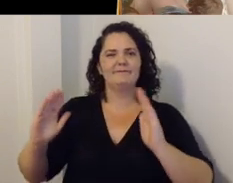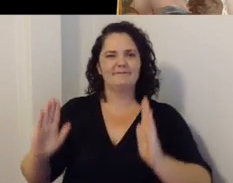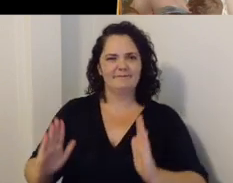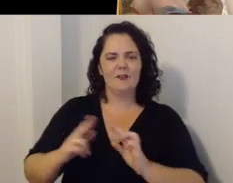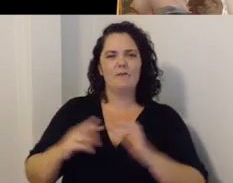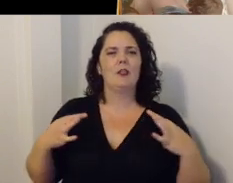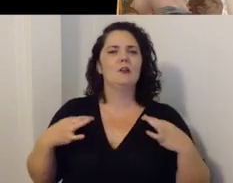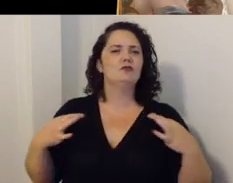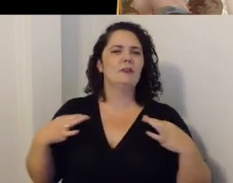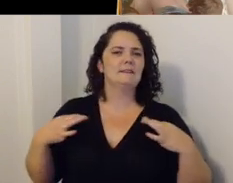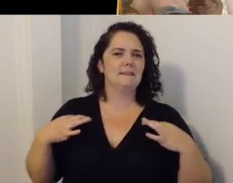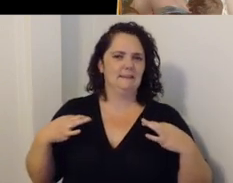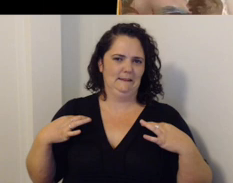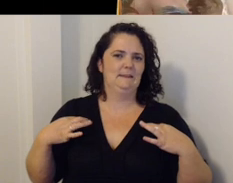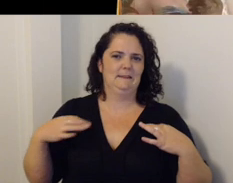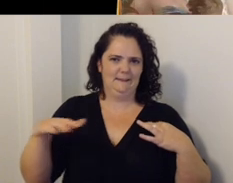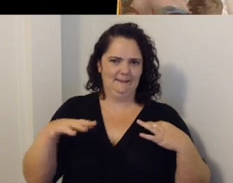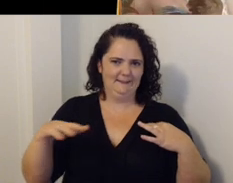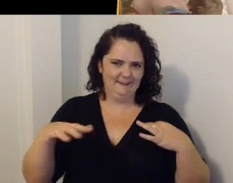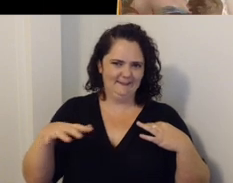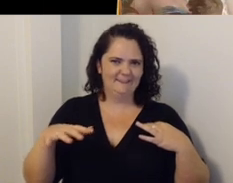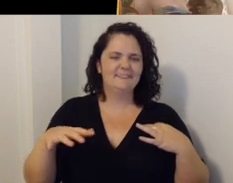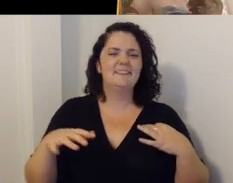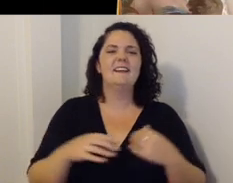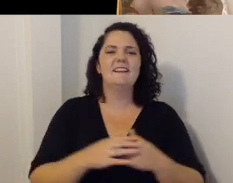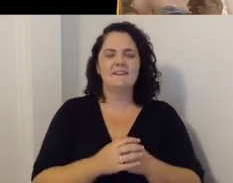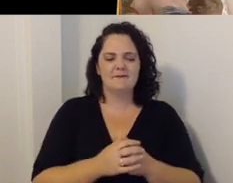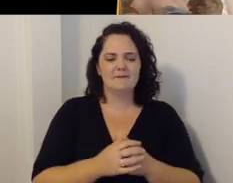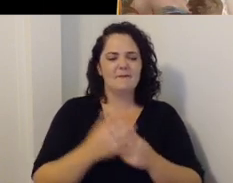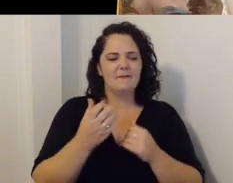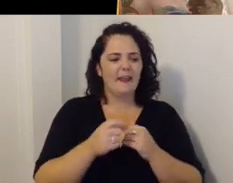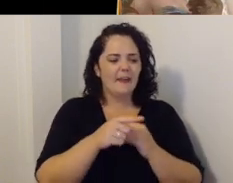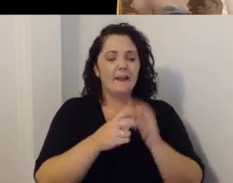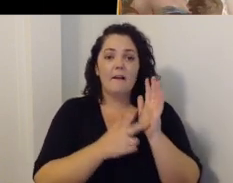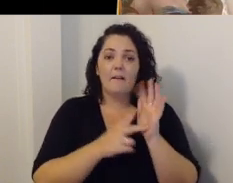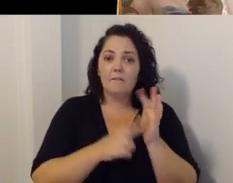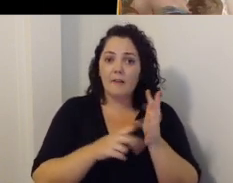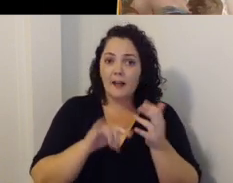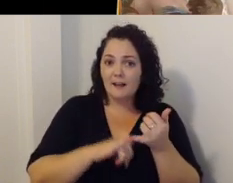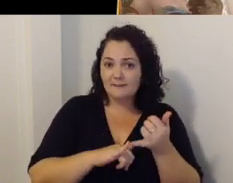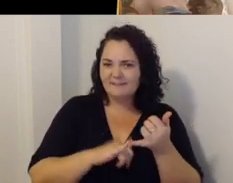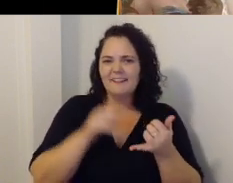in the dressing rooms of that chateau and so thus you have Venus here, the goddess of love and beauty